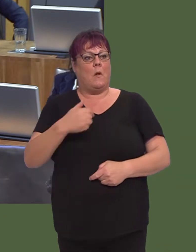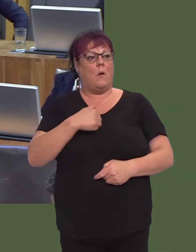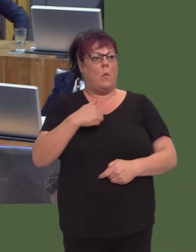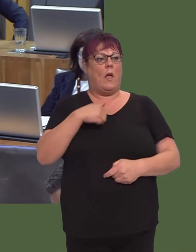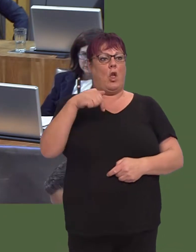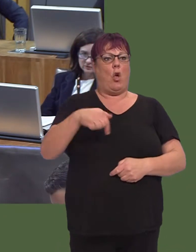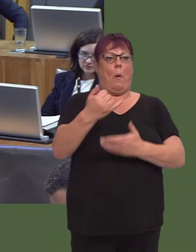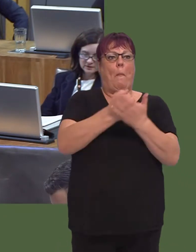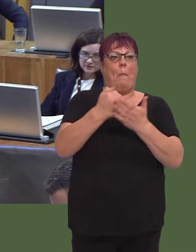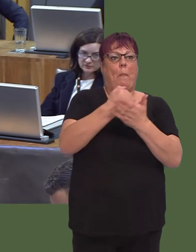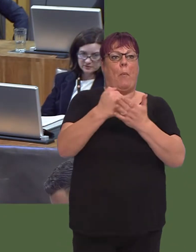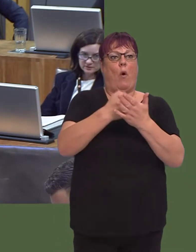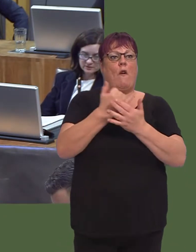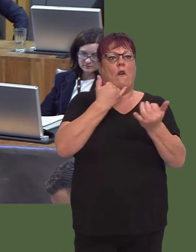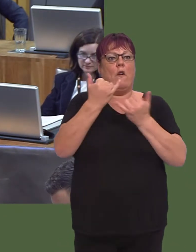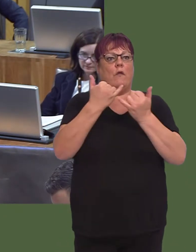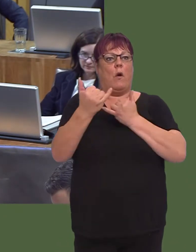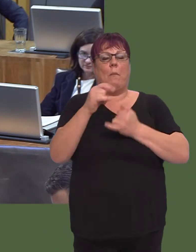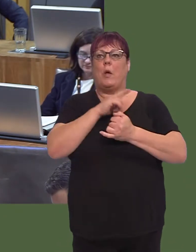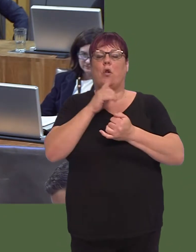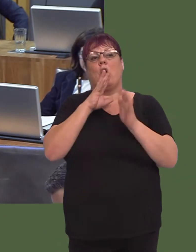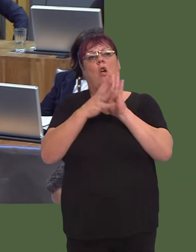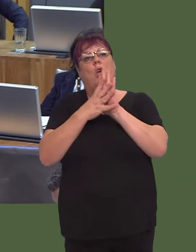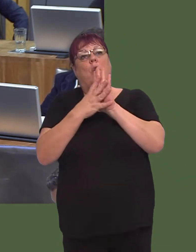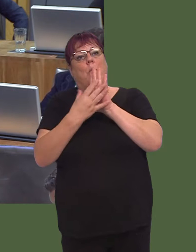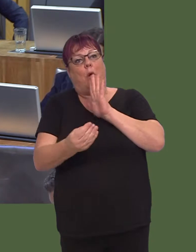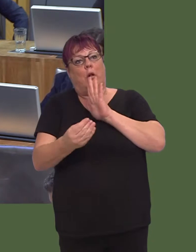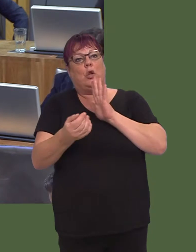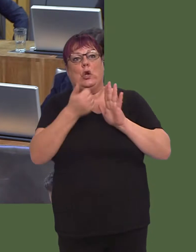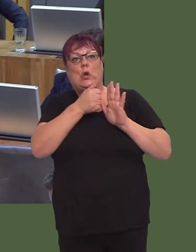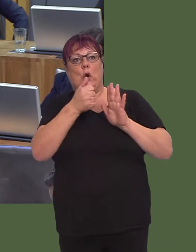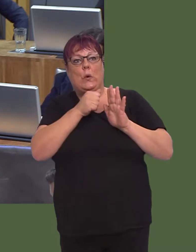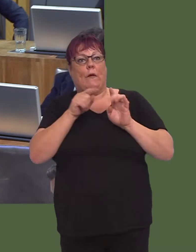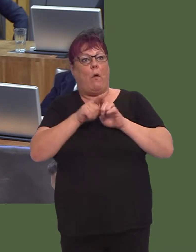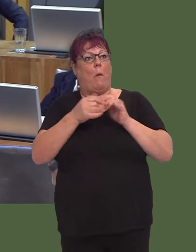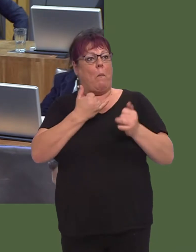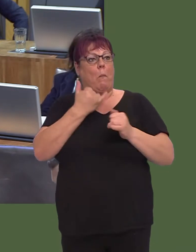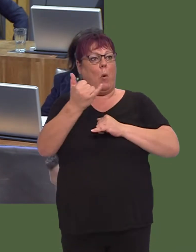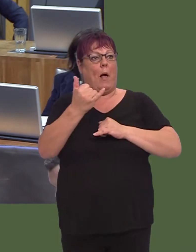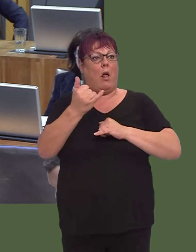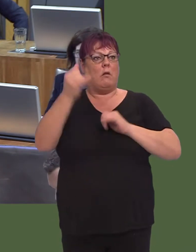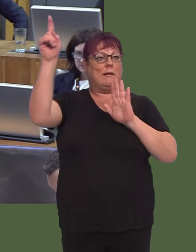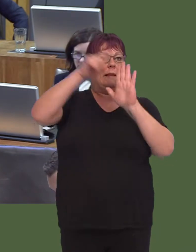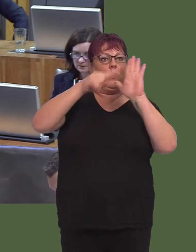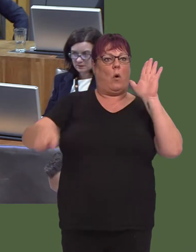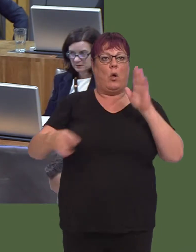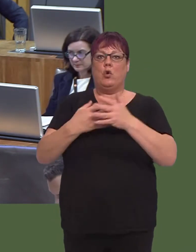The reason why we have relatively poor coverage around the UK is because of the model that was adopted for mobile coverage in the first place.